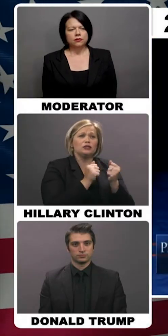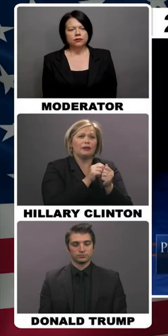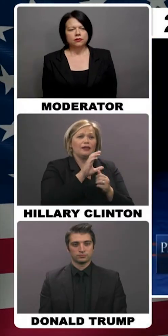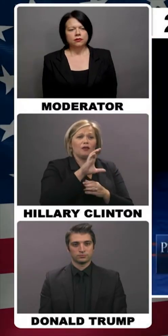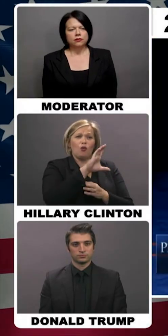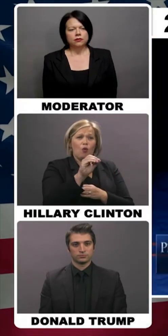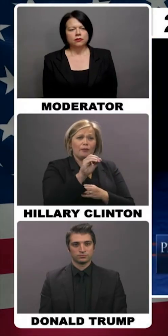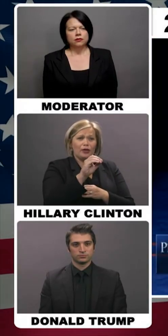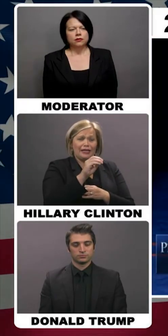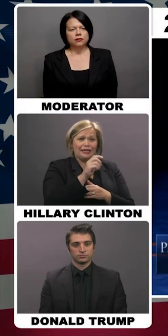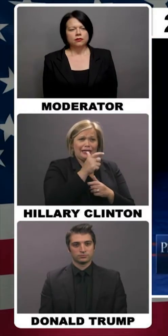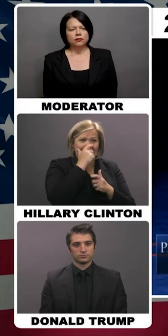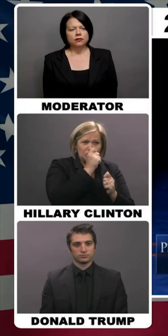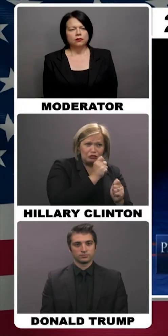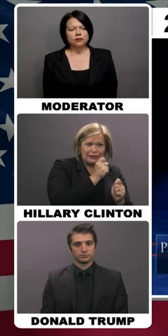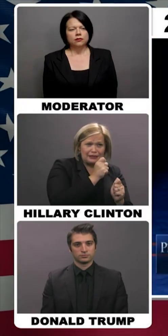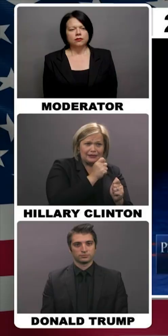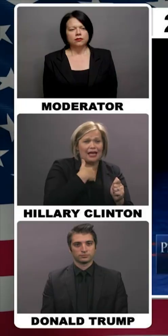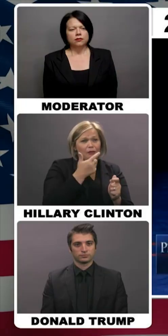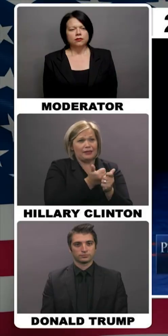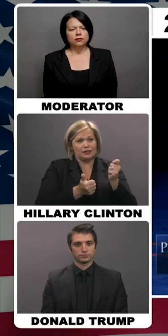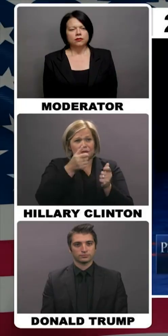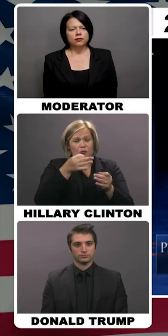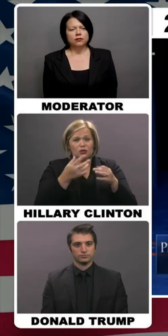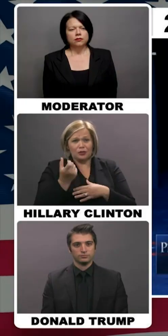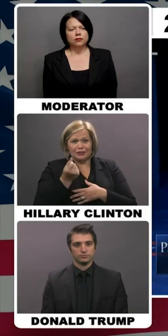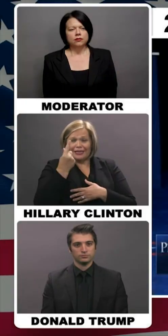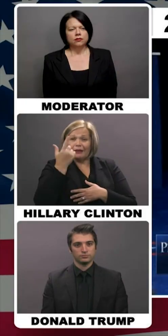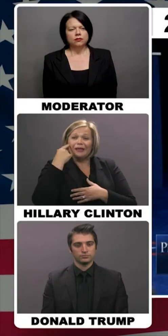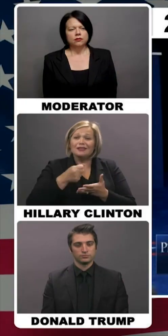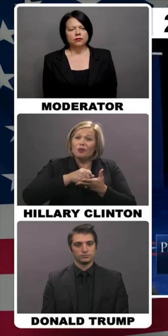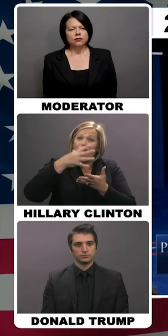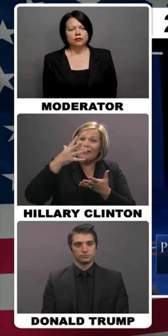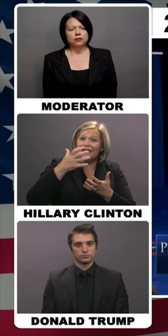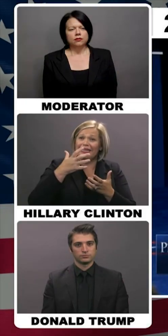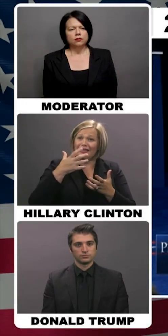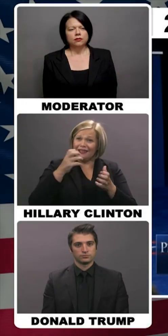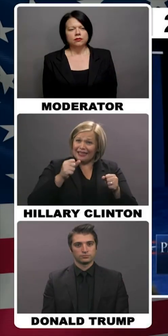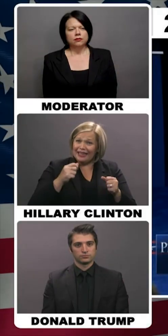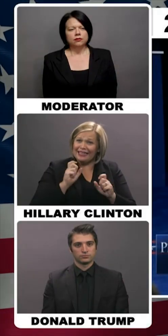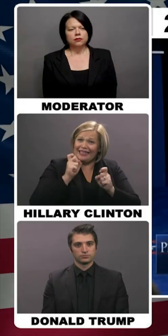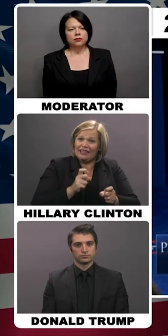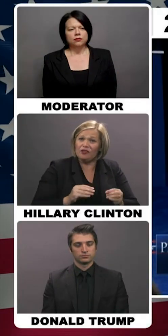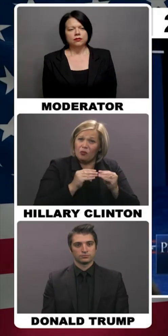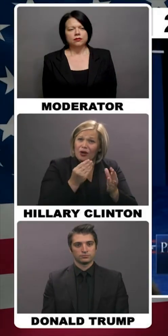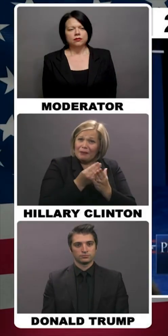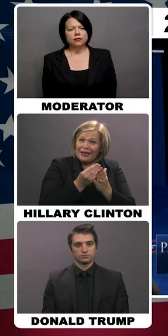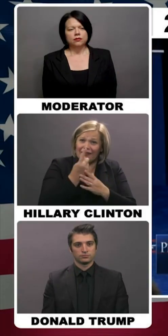I want a Supreme Court that understands because you're wealthy and you can give more money to something, doesn't mean you have any more rights